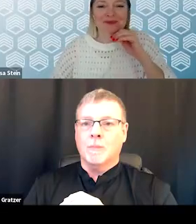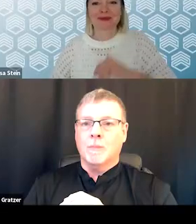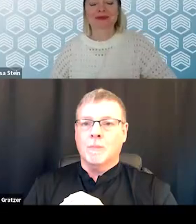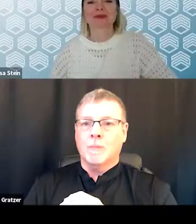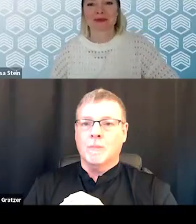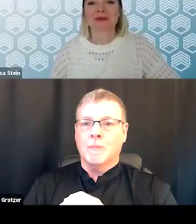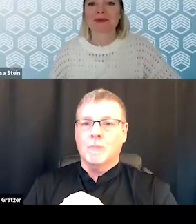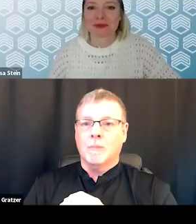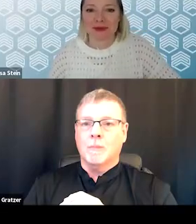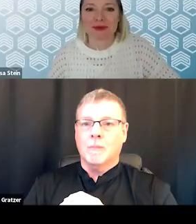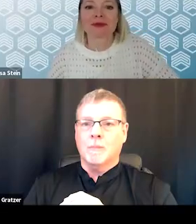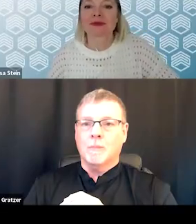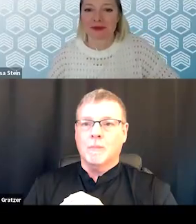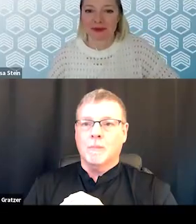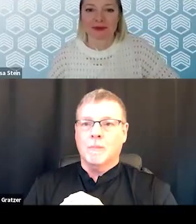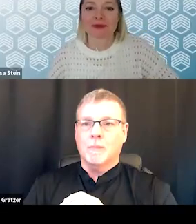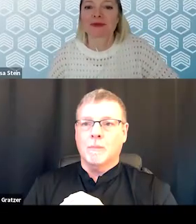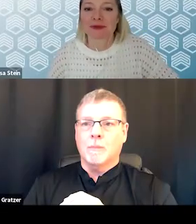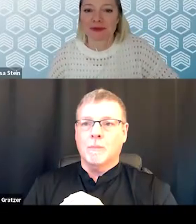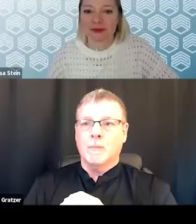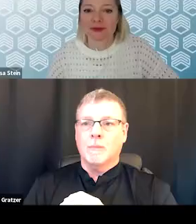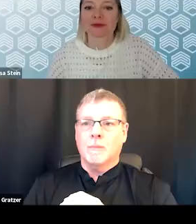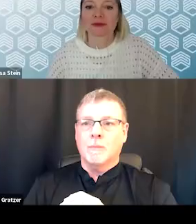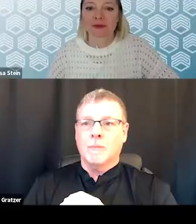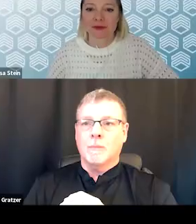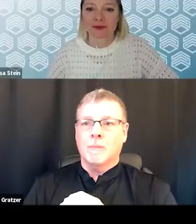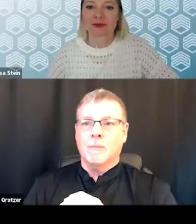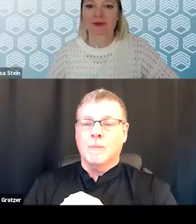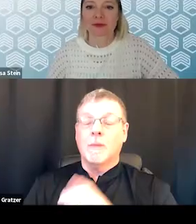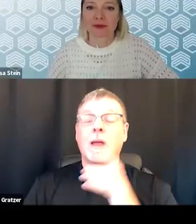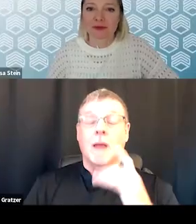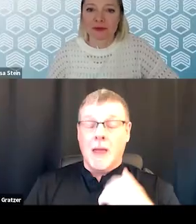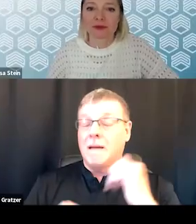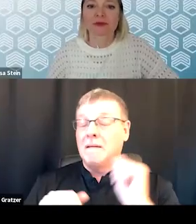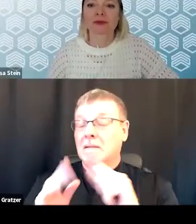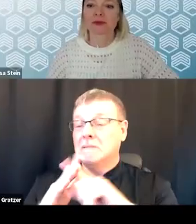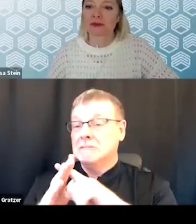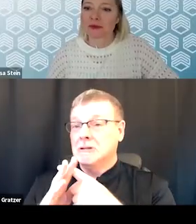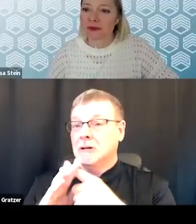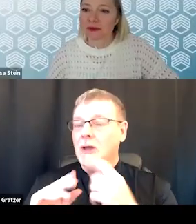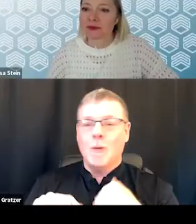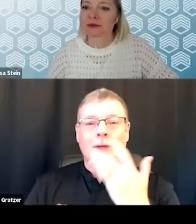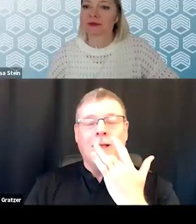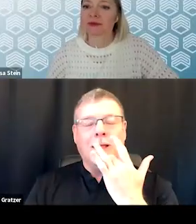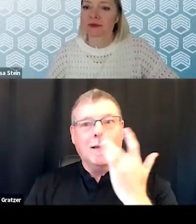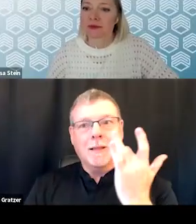Sure, I'm happy to start us off with that. We were incredibly lucky and privileged in so many ways